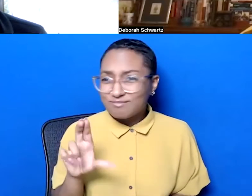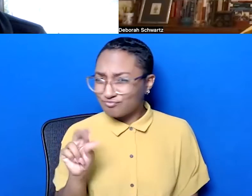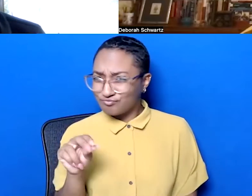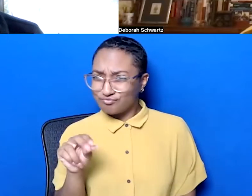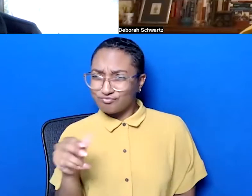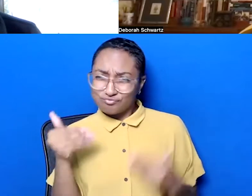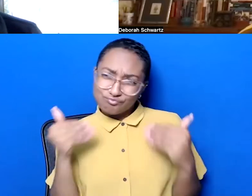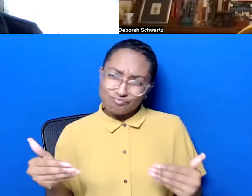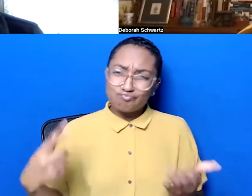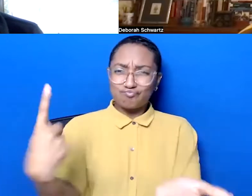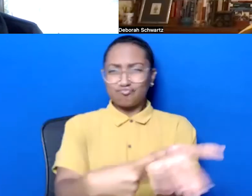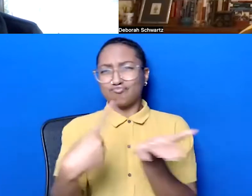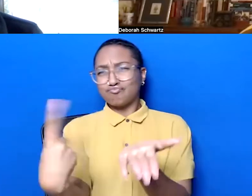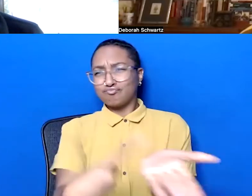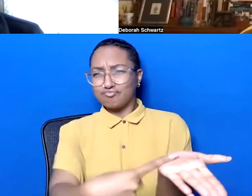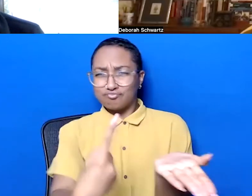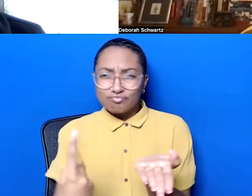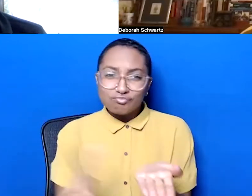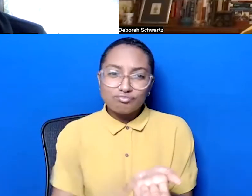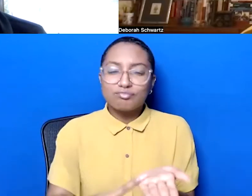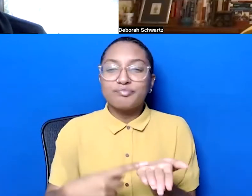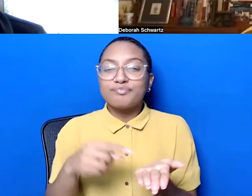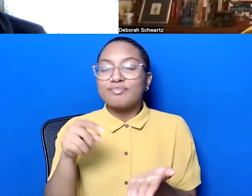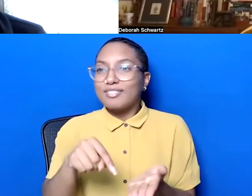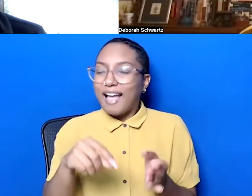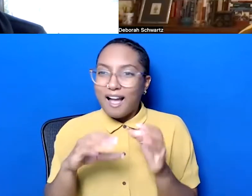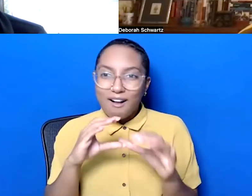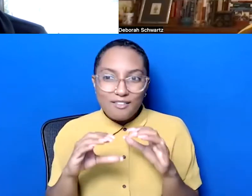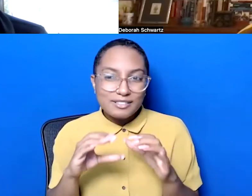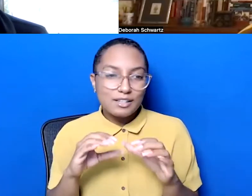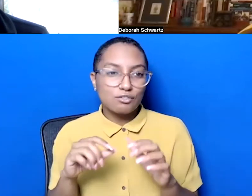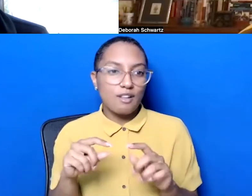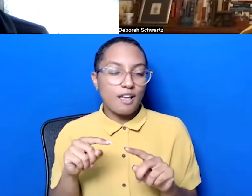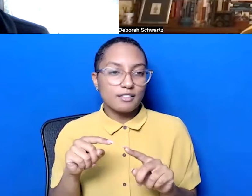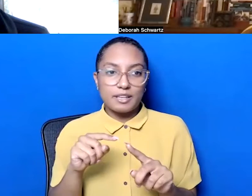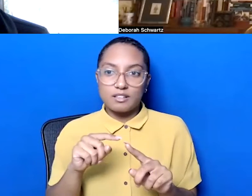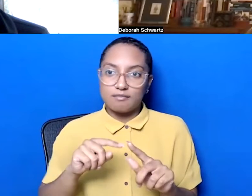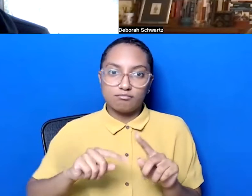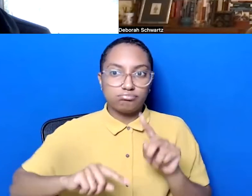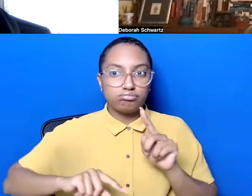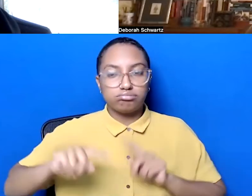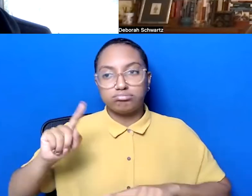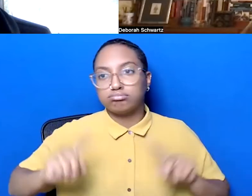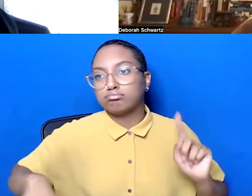the Talking About Race Matters conversations have been from a wide variety of backgrounds: